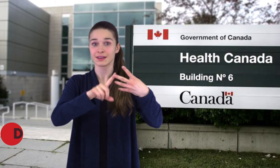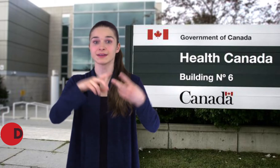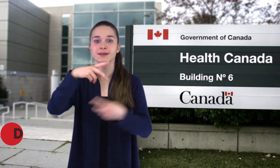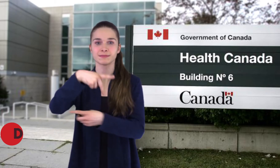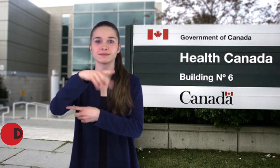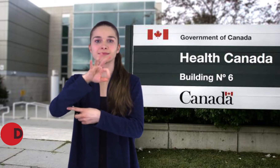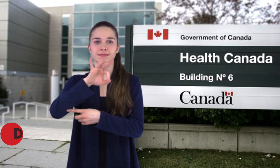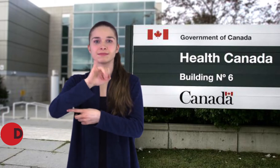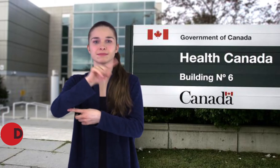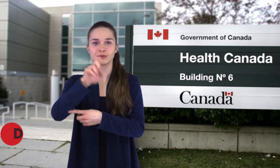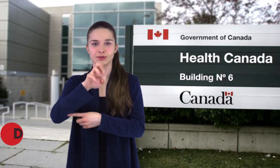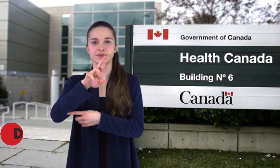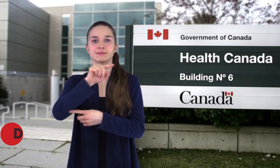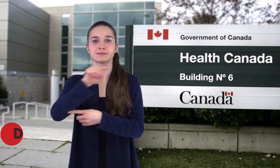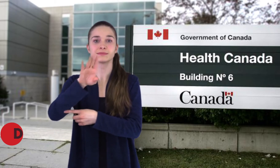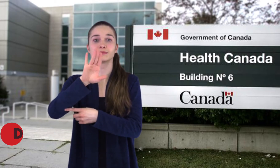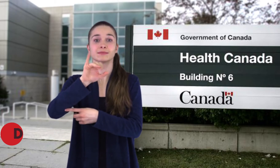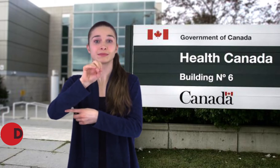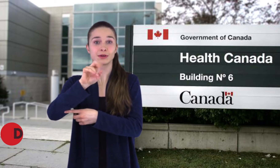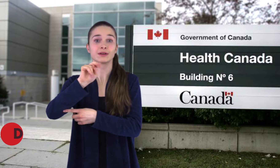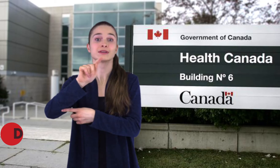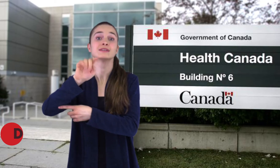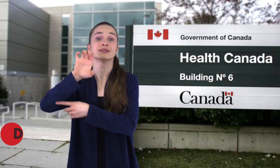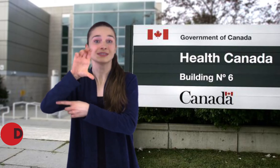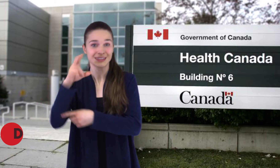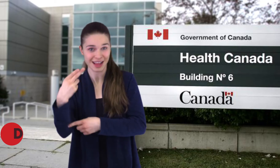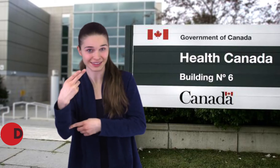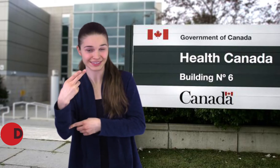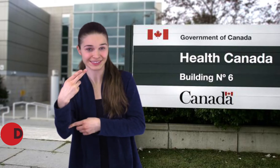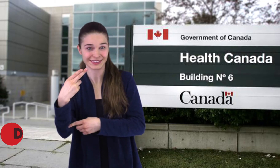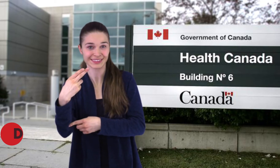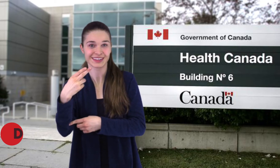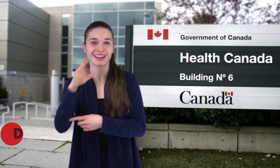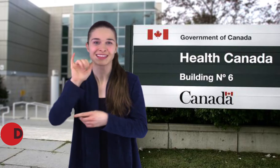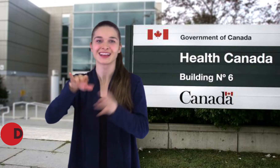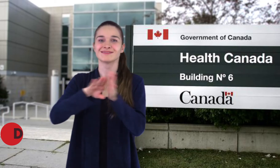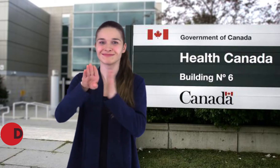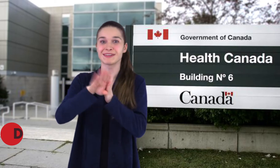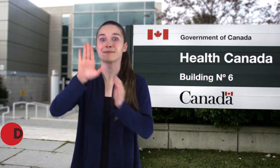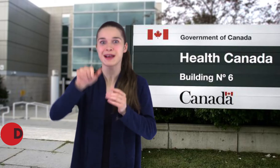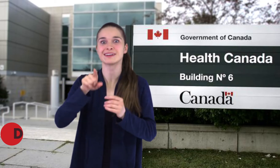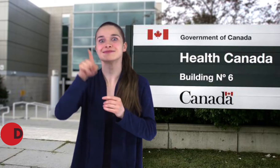Pfizer-BioNTech was developed by BioNTech,